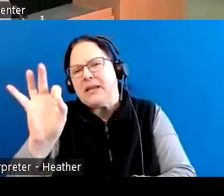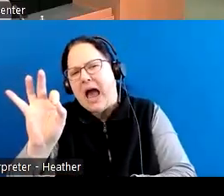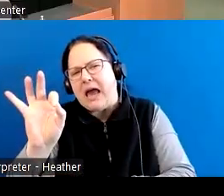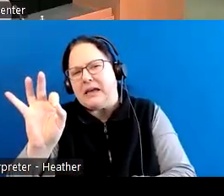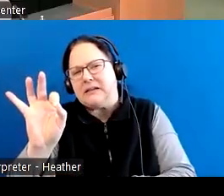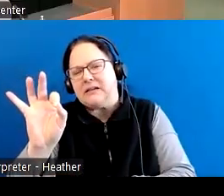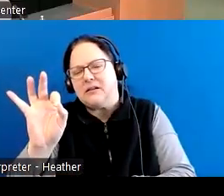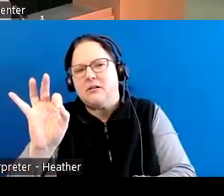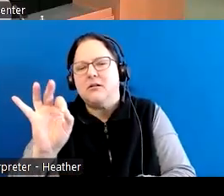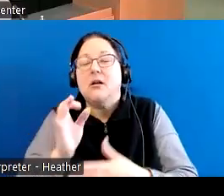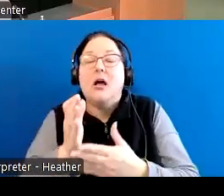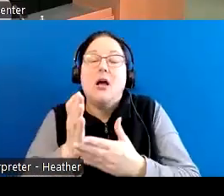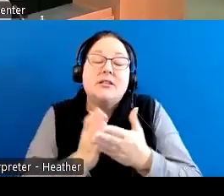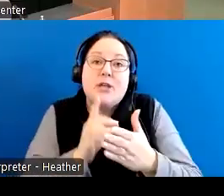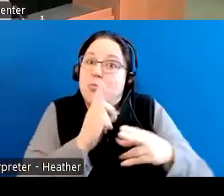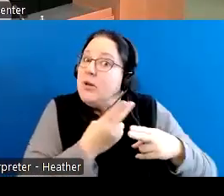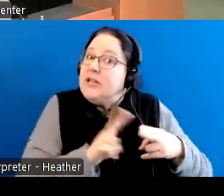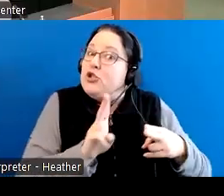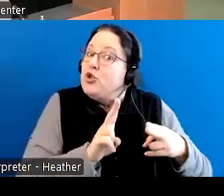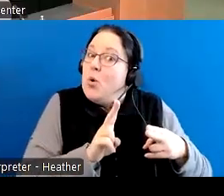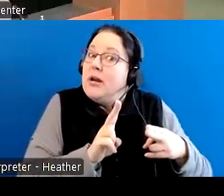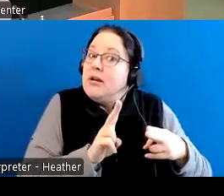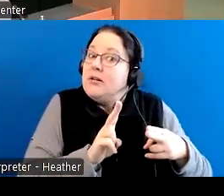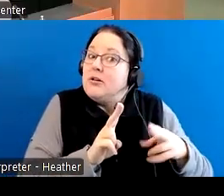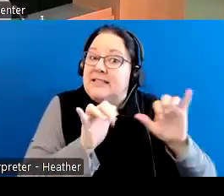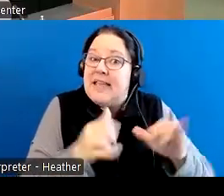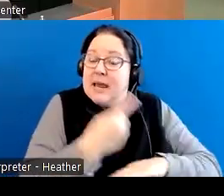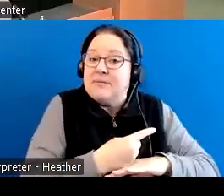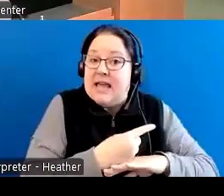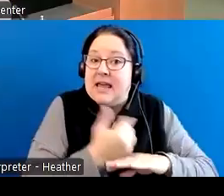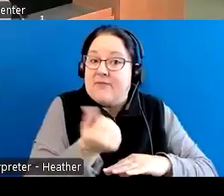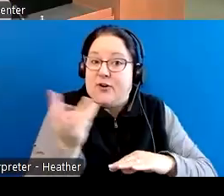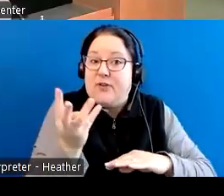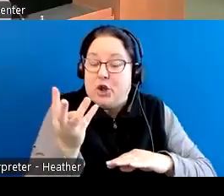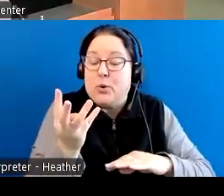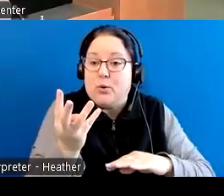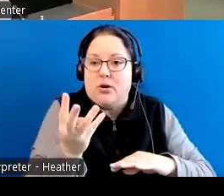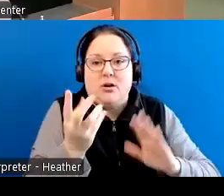some really short RSPs. In fact, we've had same day RSPs, which is um hours of work, but then they